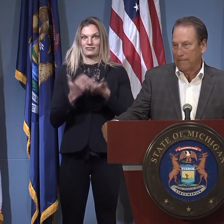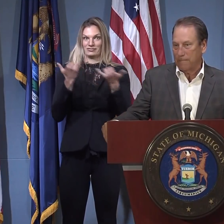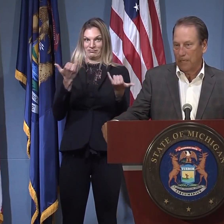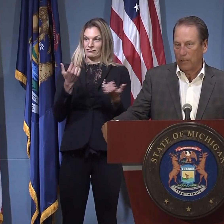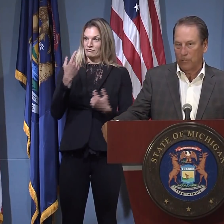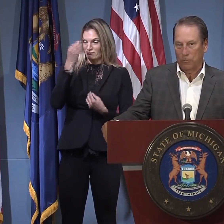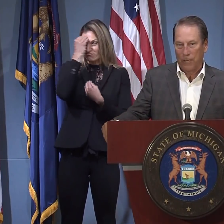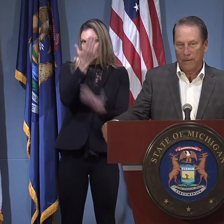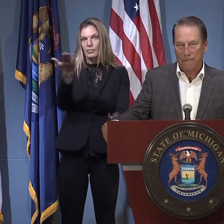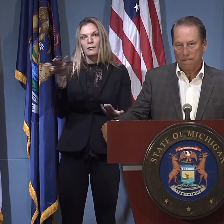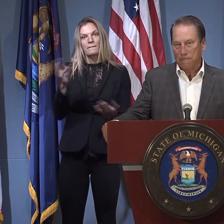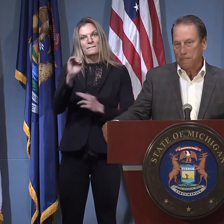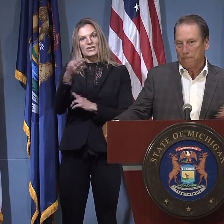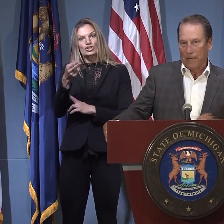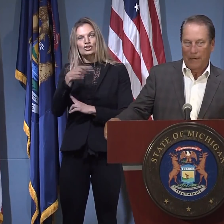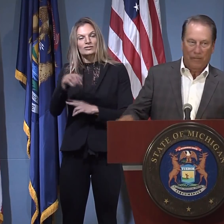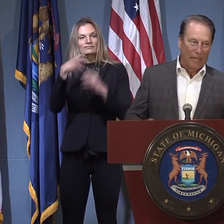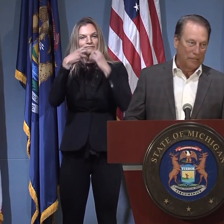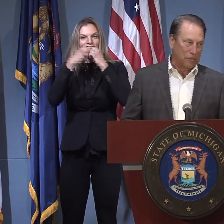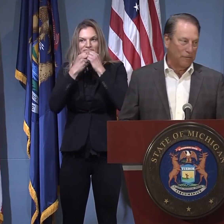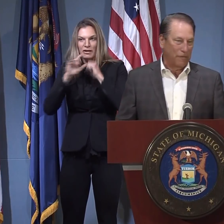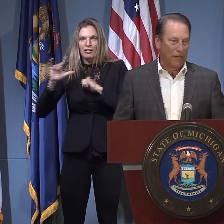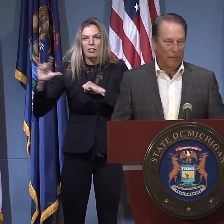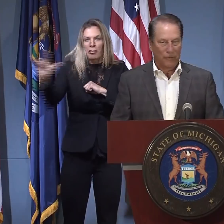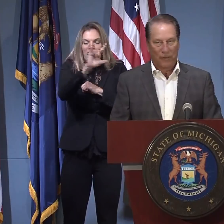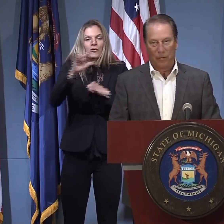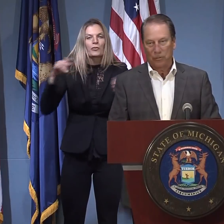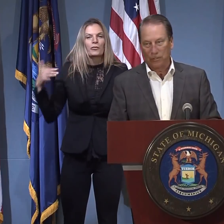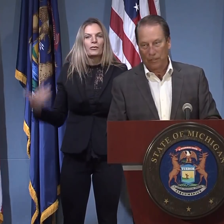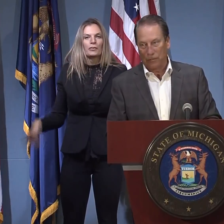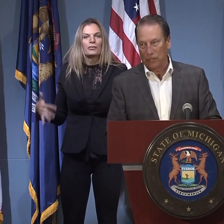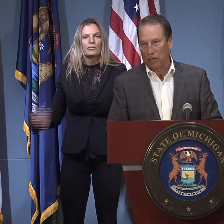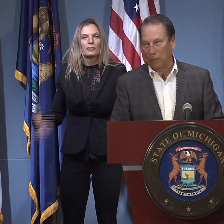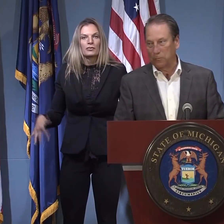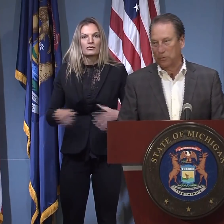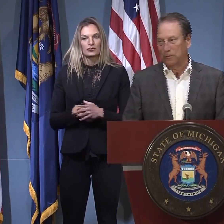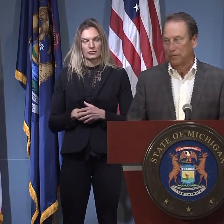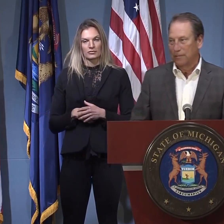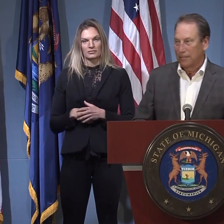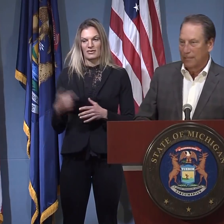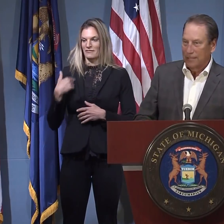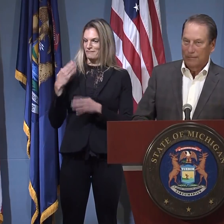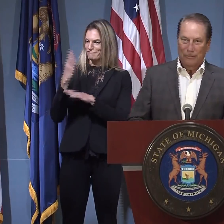WE'RE RIVALS. BUT IN THE CASE, I LOVE EVERWIN